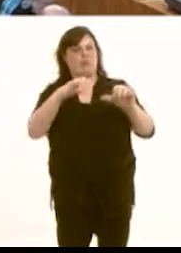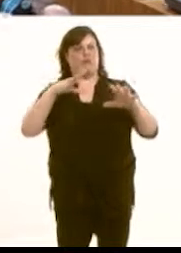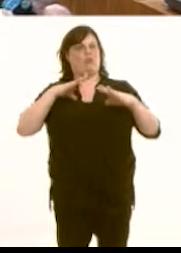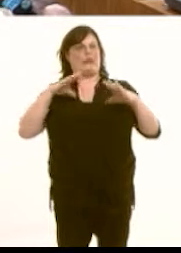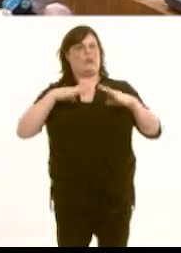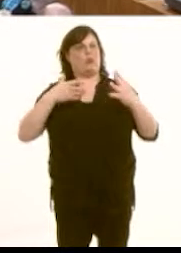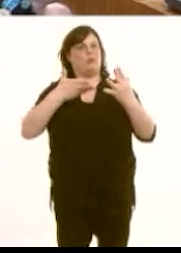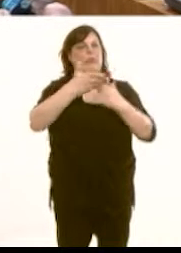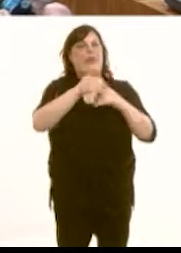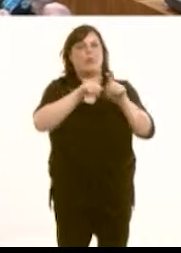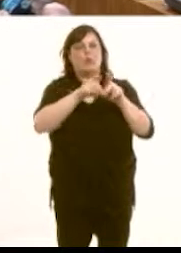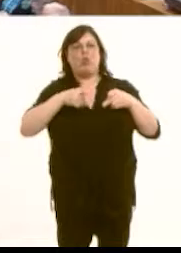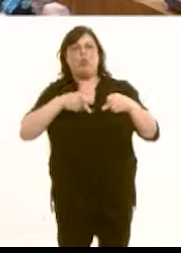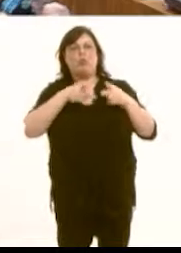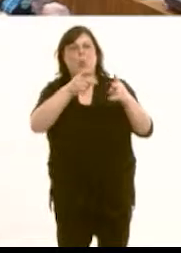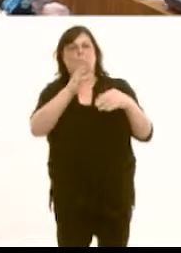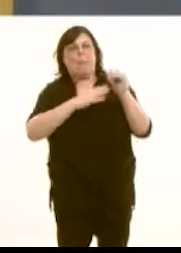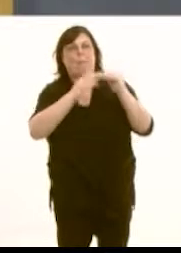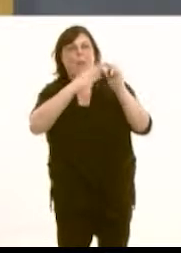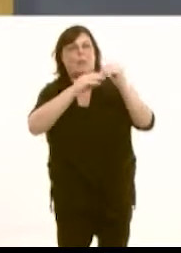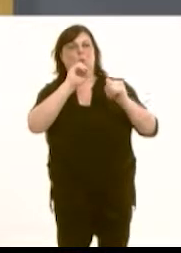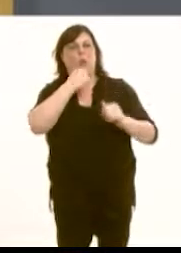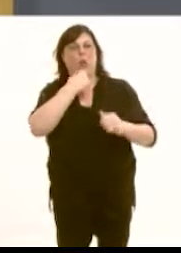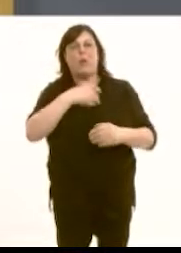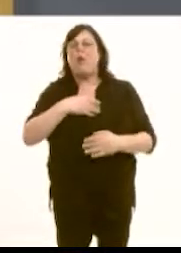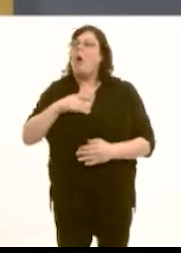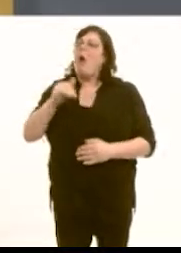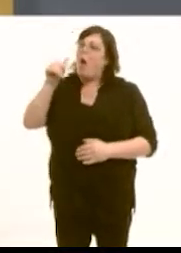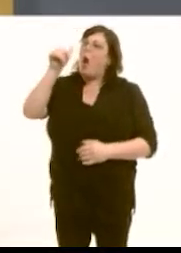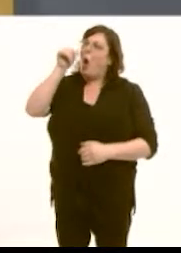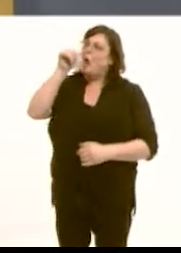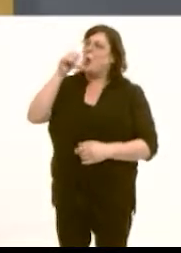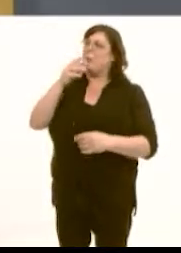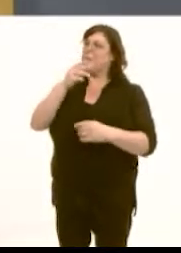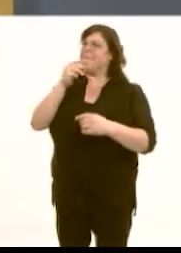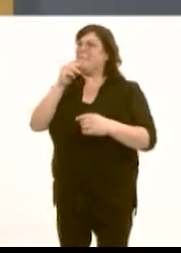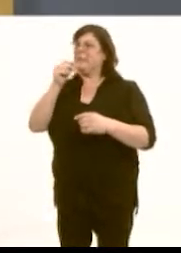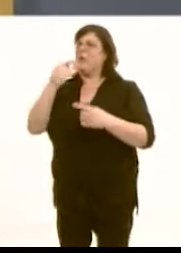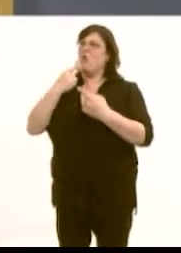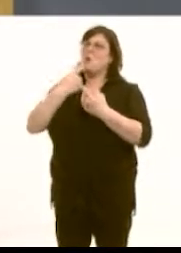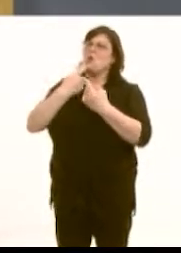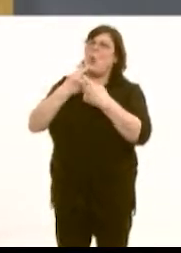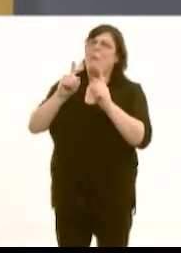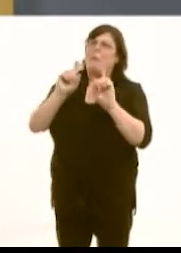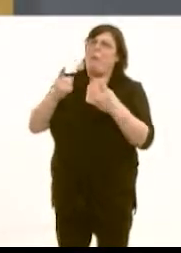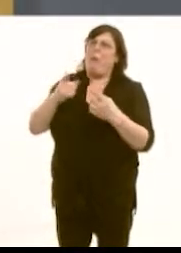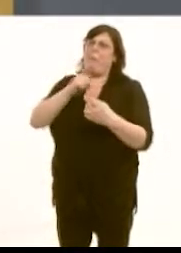I understand your reluctance to answer due to the sensitivity, but of course it is taxpayersí money.